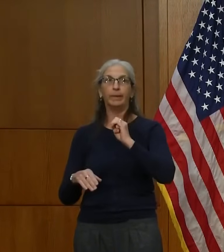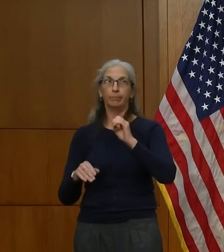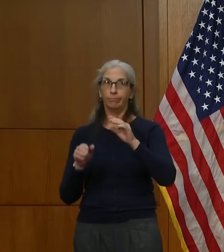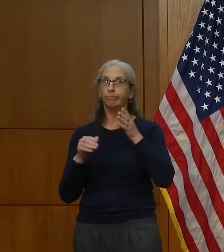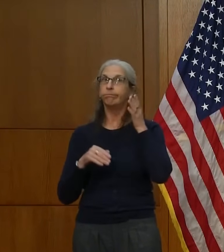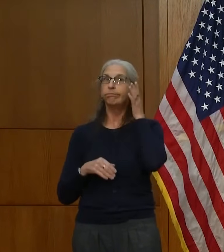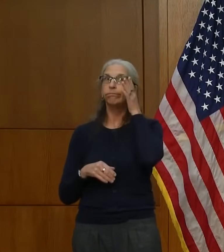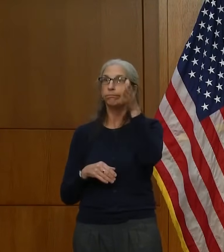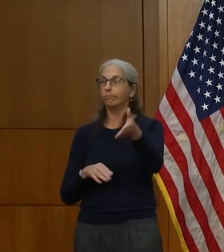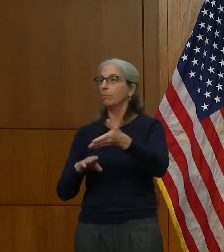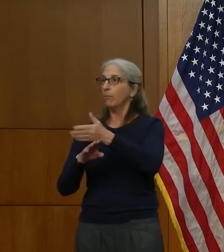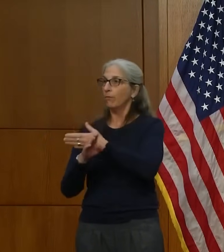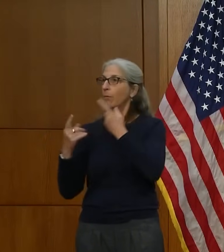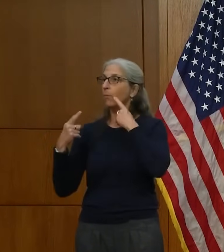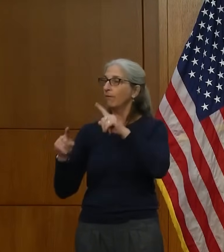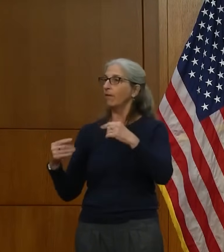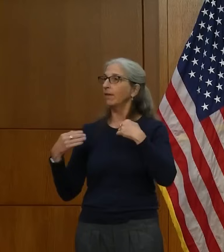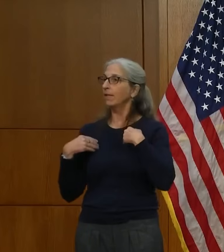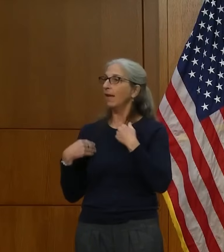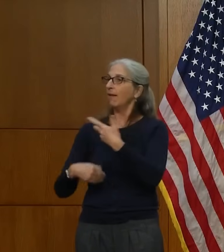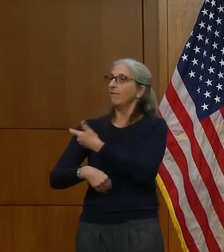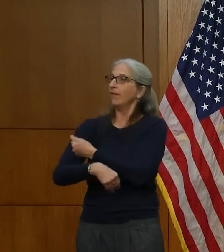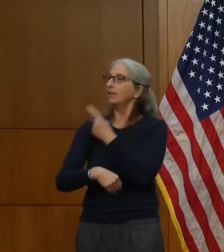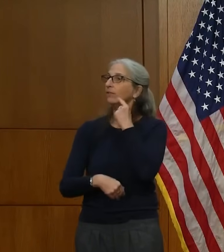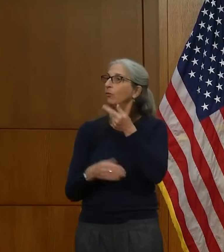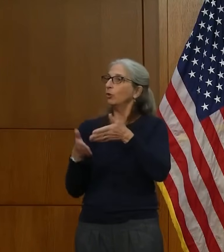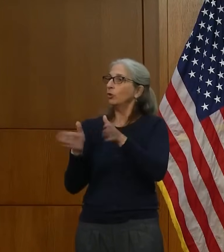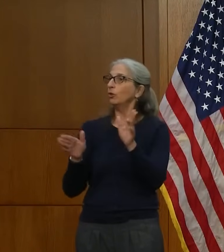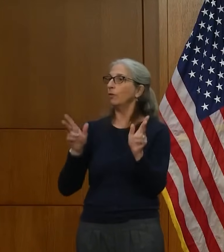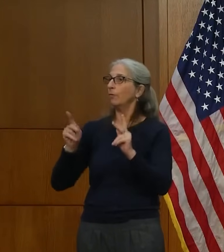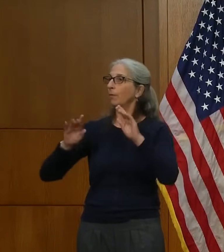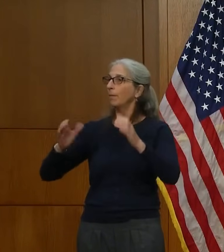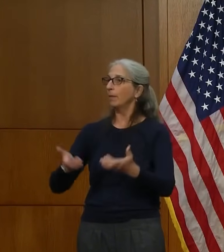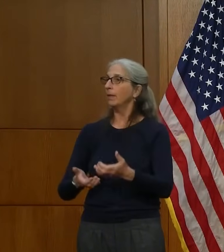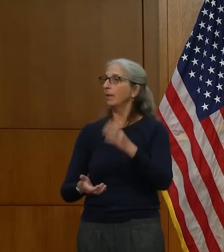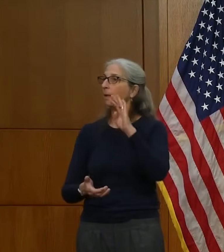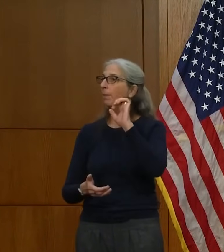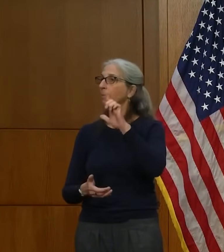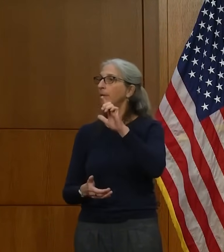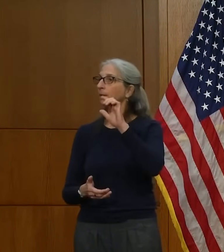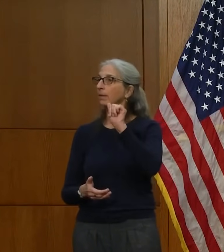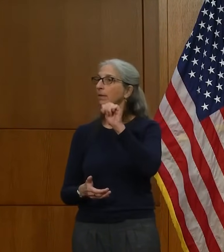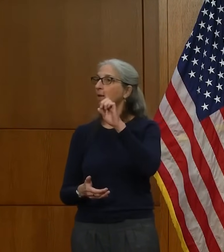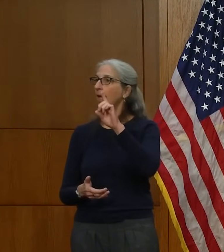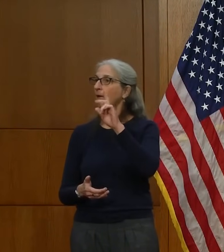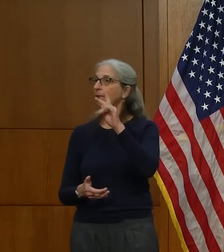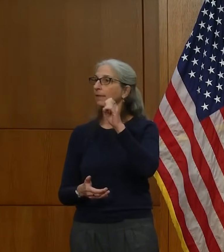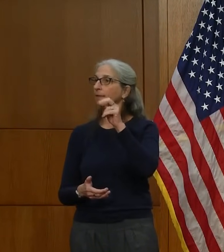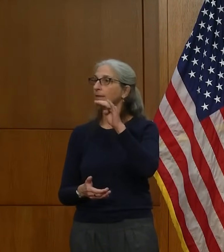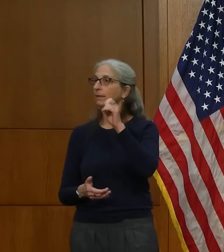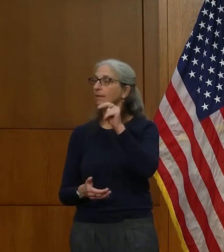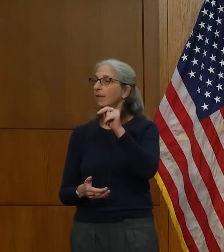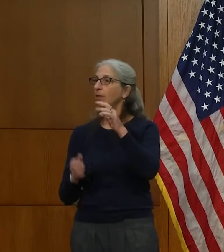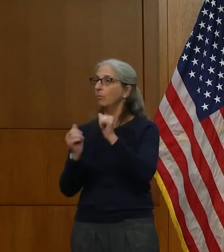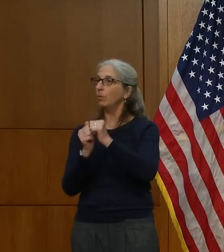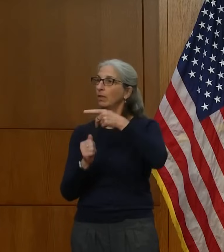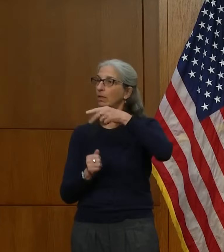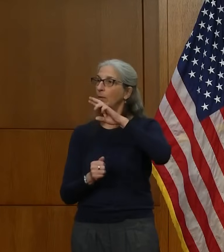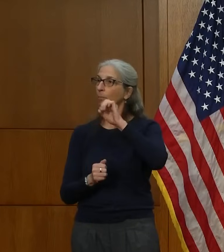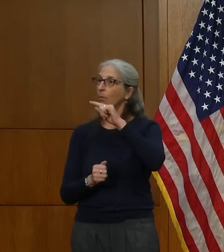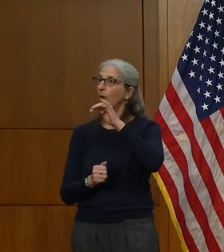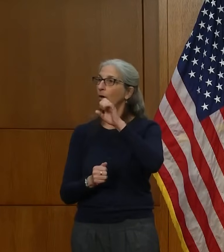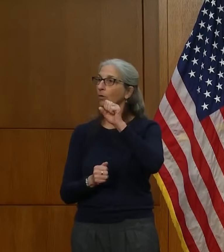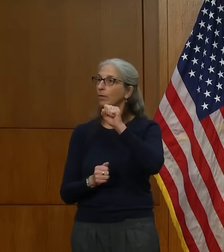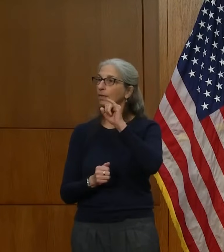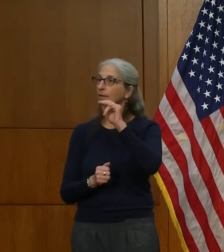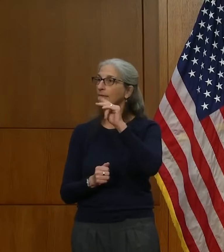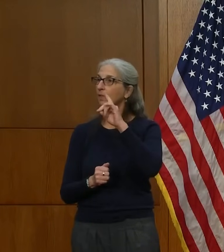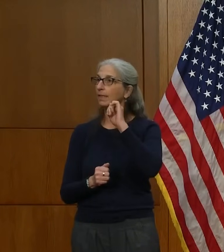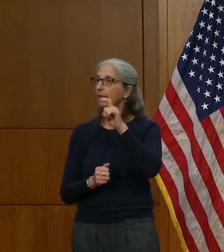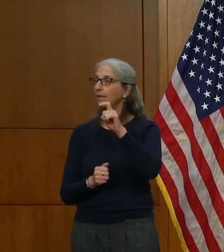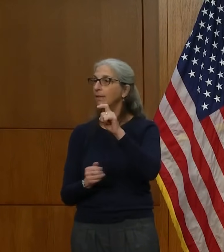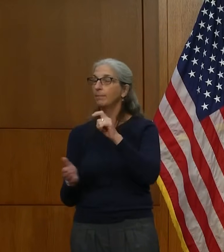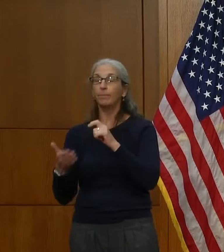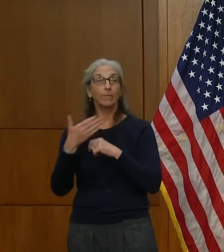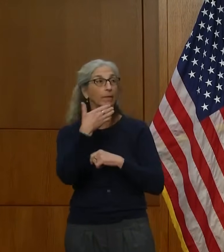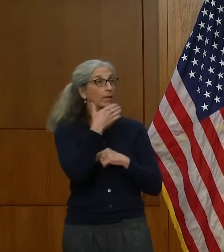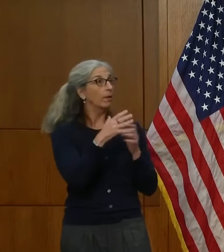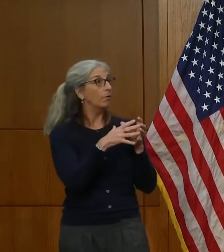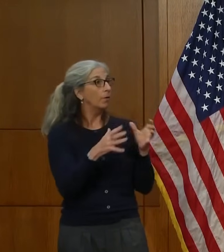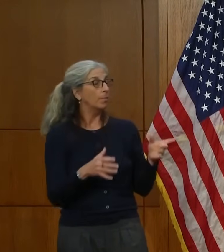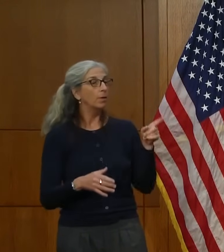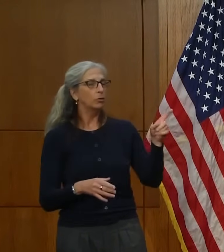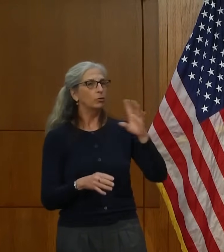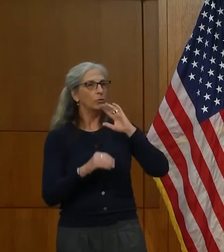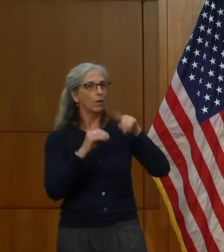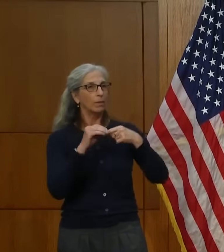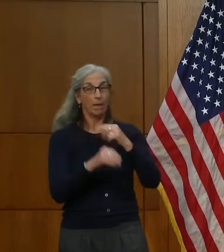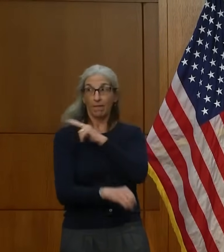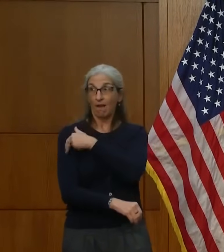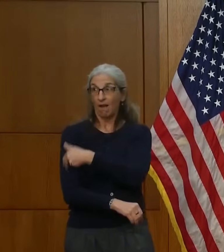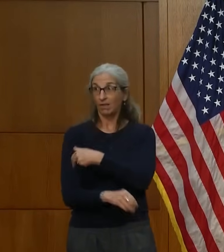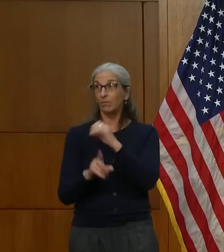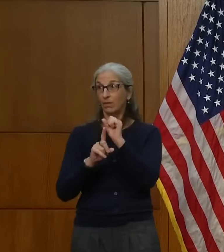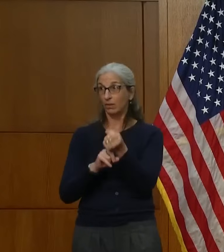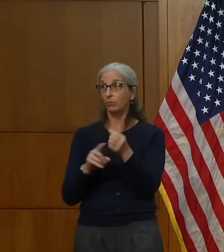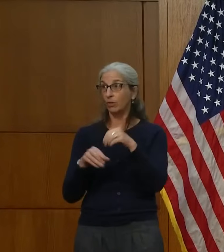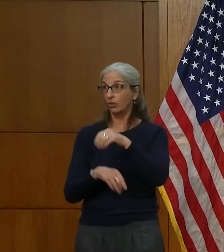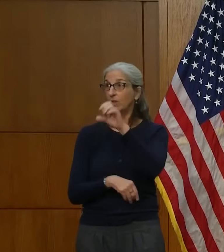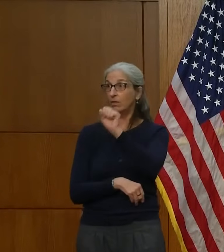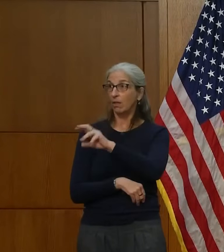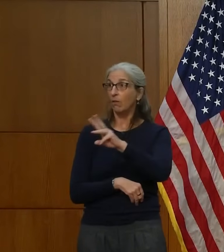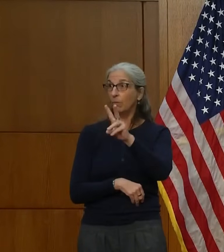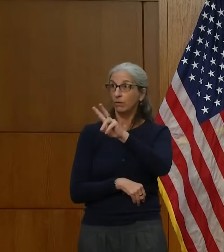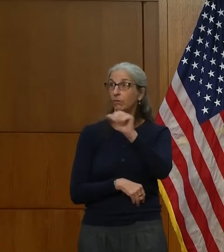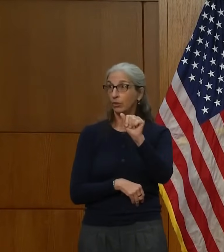GENERAL PUBLIC. CONGRESS INDEX.